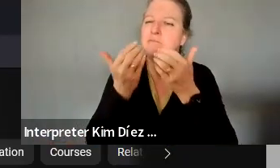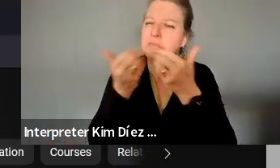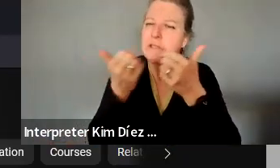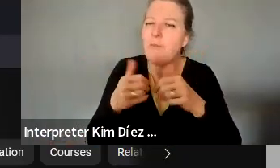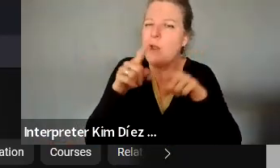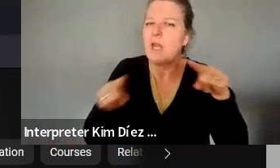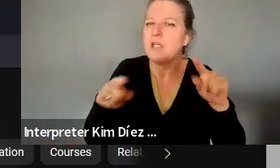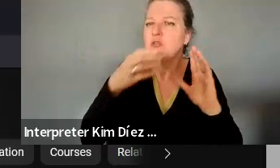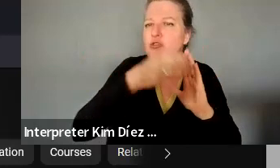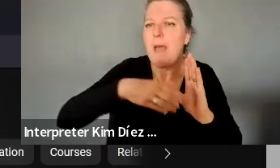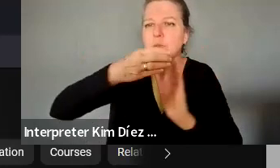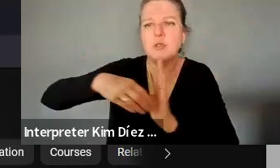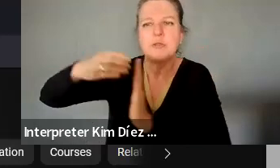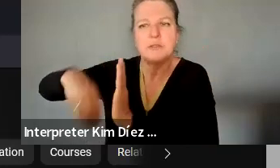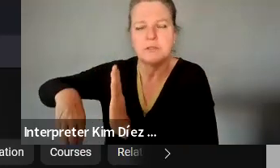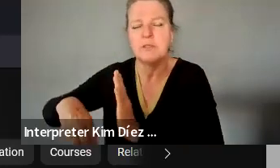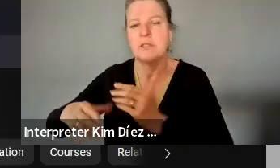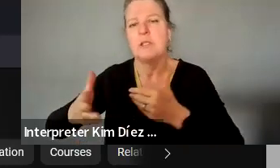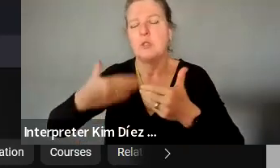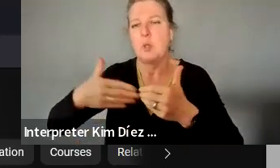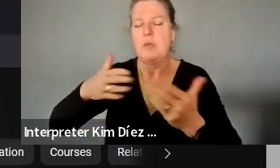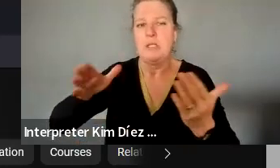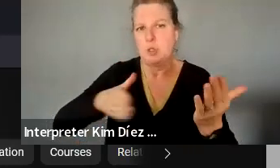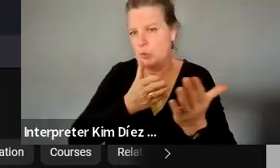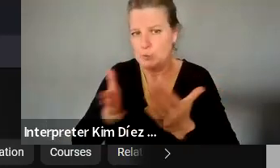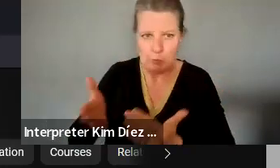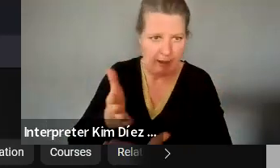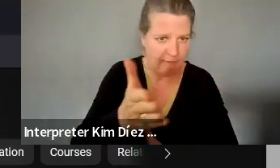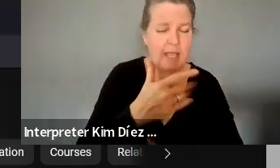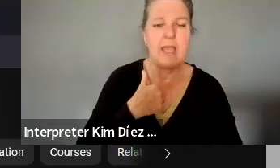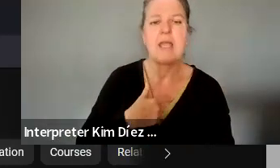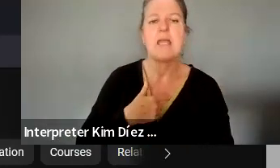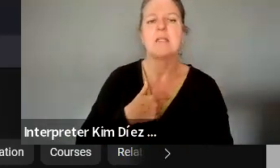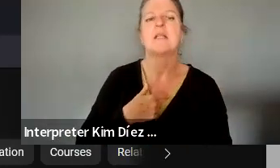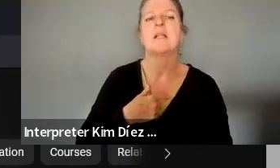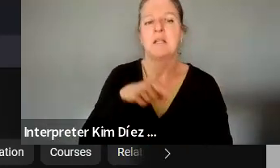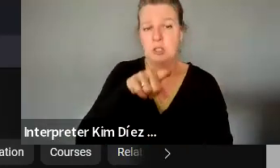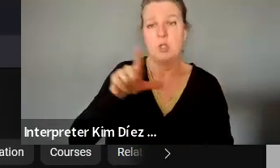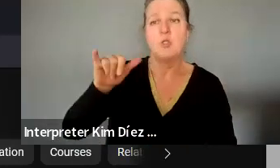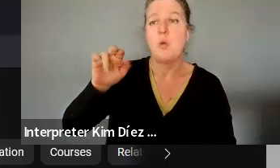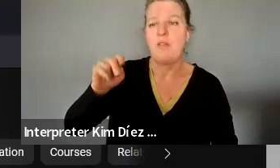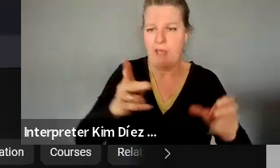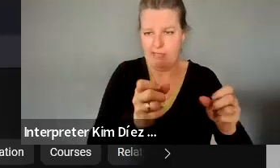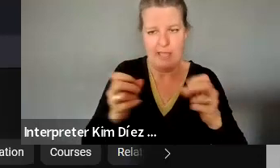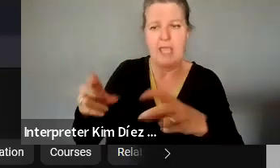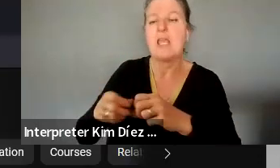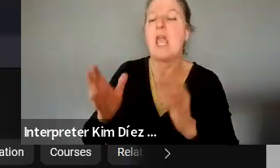so it's a little bit easier to navigate there. I will put that in the chat right now. I'm happy to answer any questions,